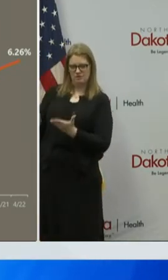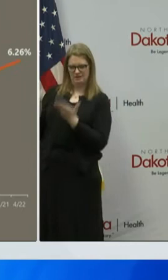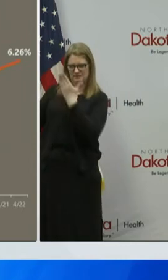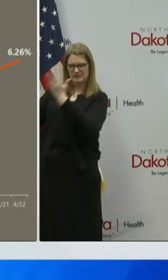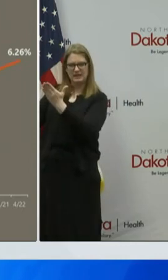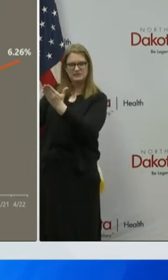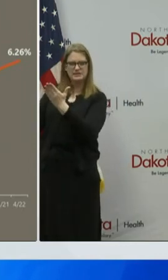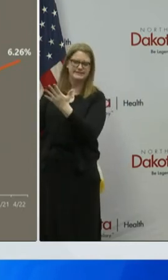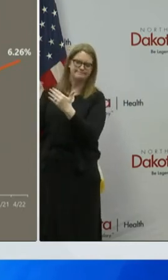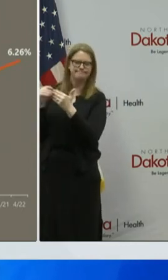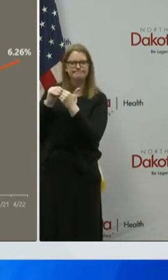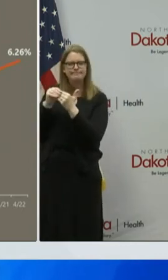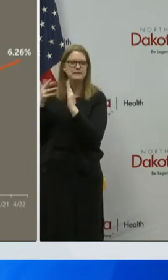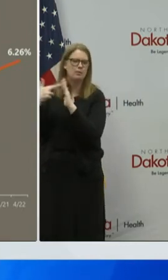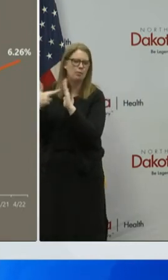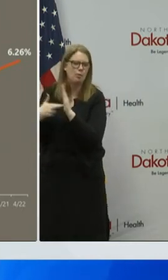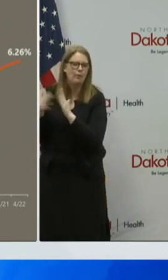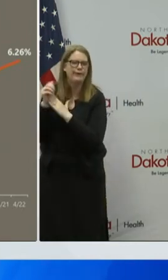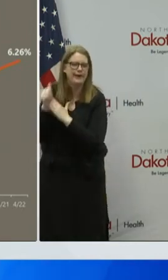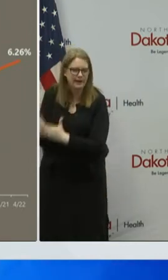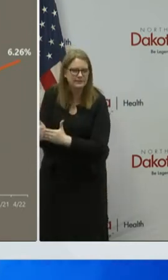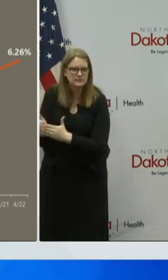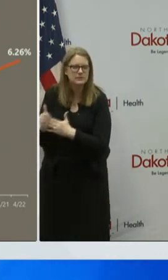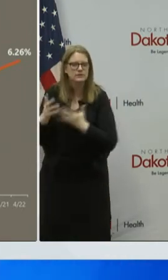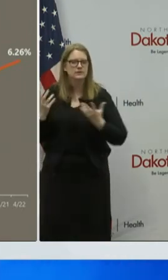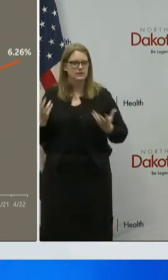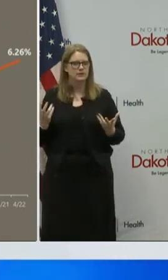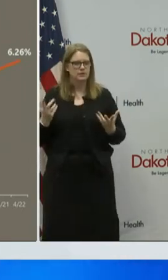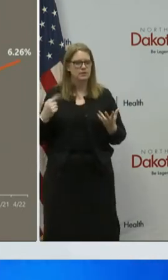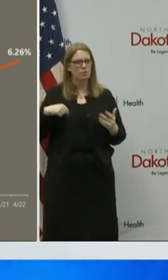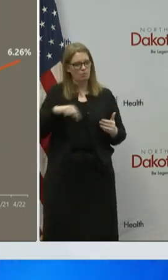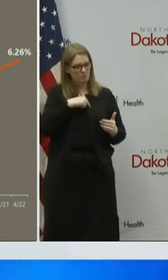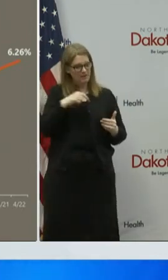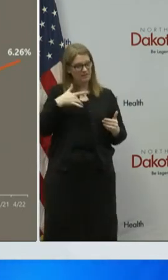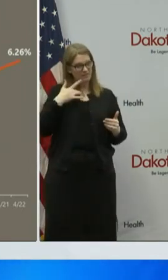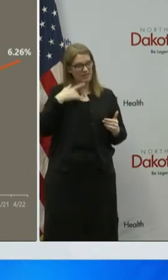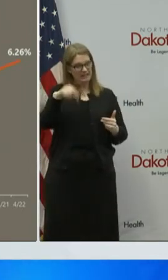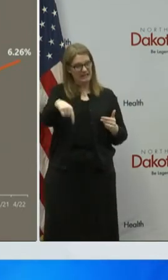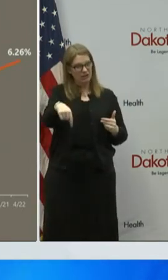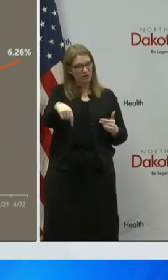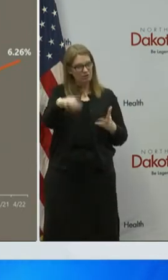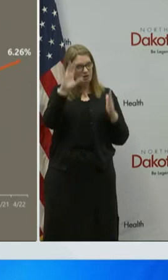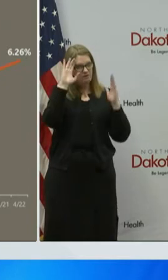RULE. BECAUSE AGAIN RELATIVE TO VIRTUALLY EVERY OTHER STATE,